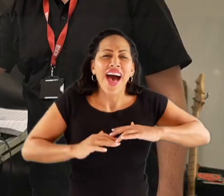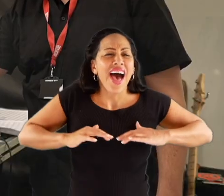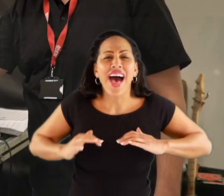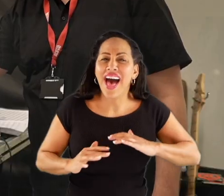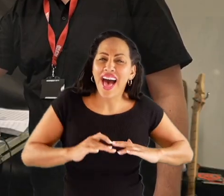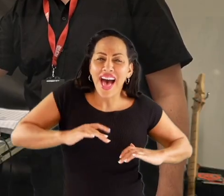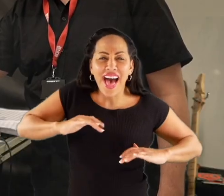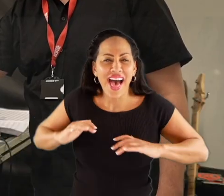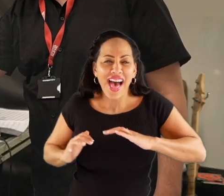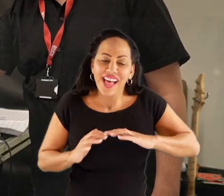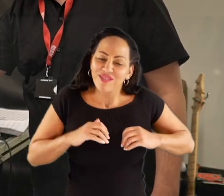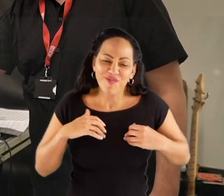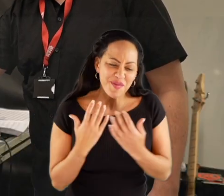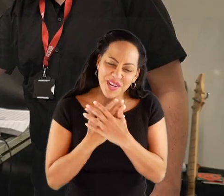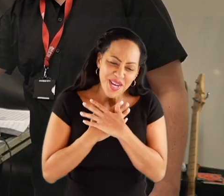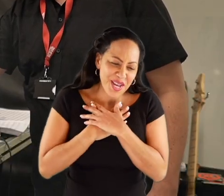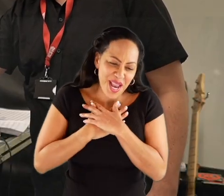To lovingly exploit